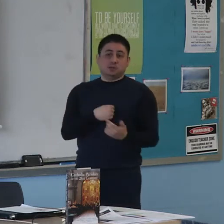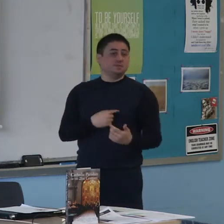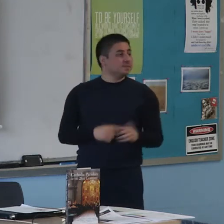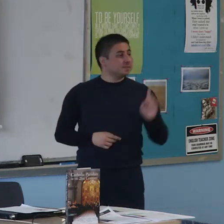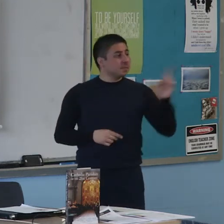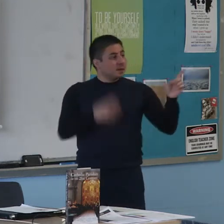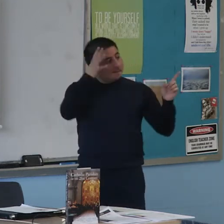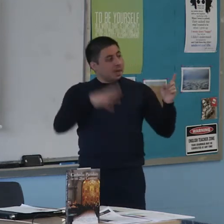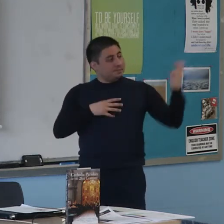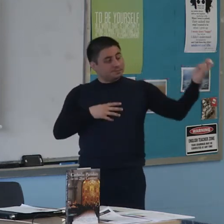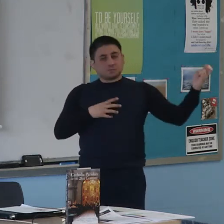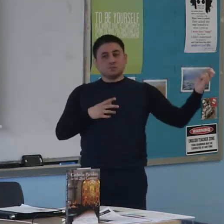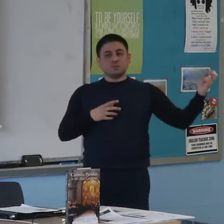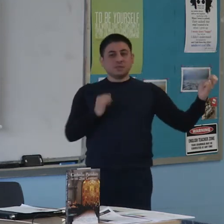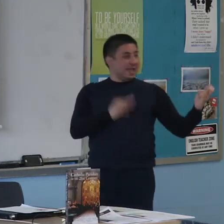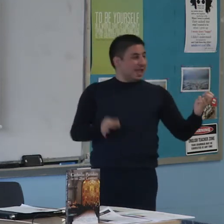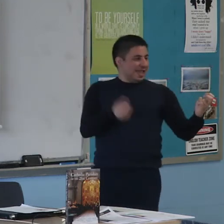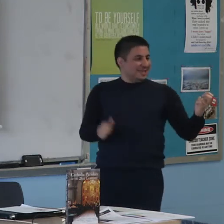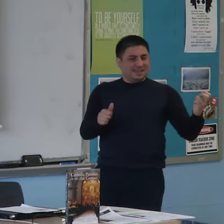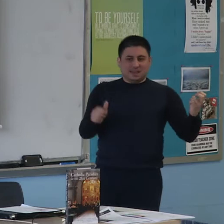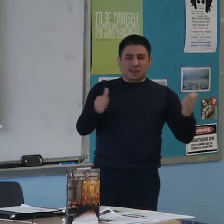[Question: Father is there any part about, you know, it seems like this is the